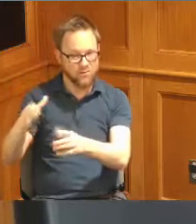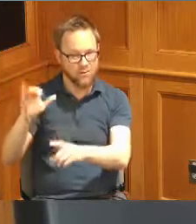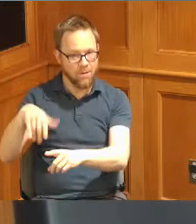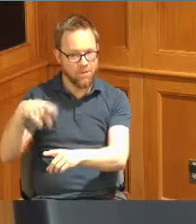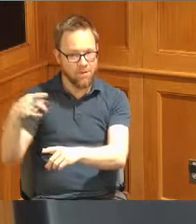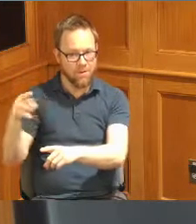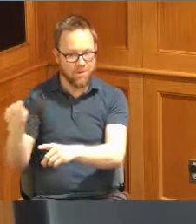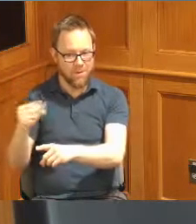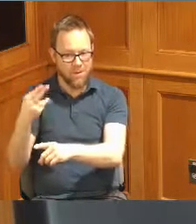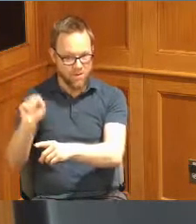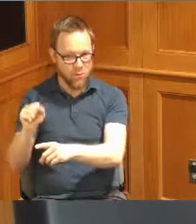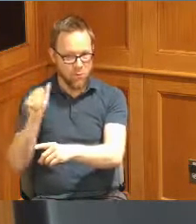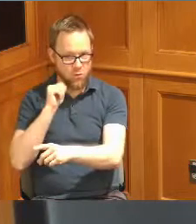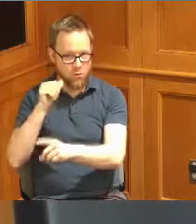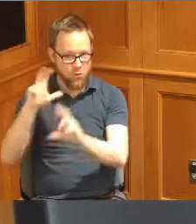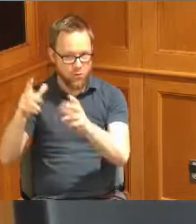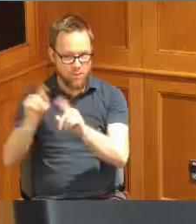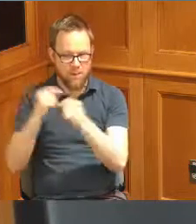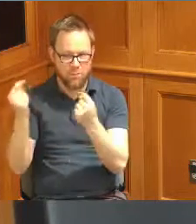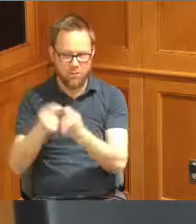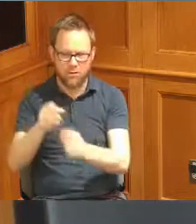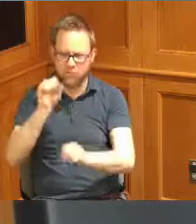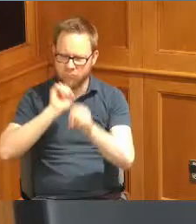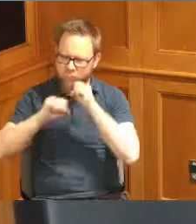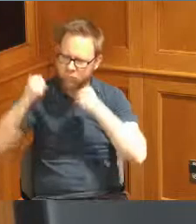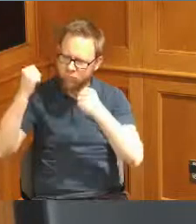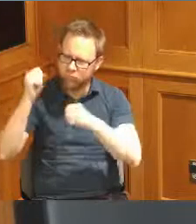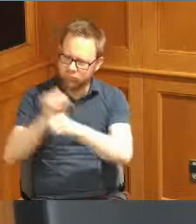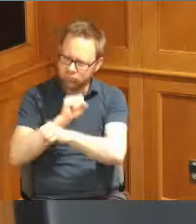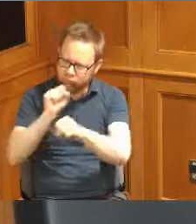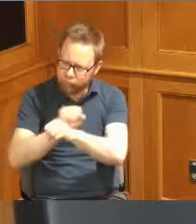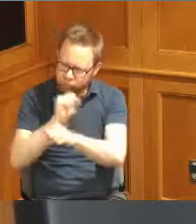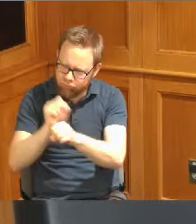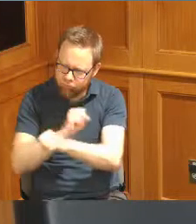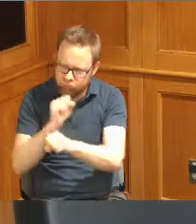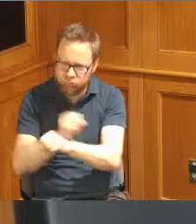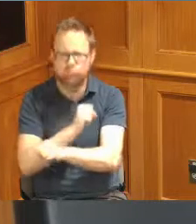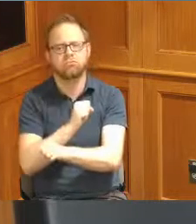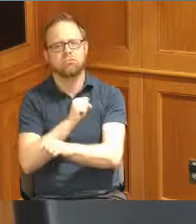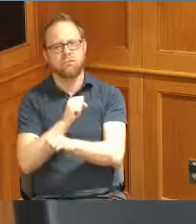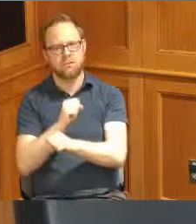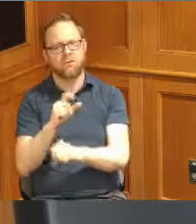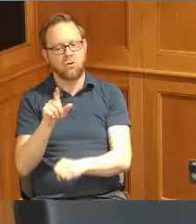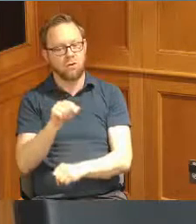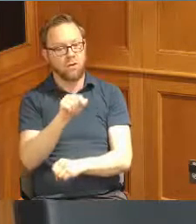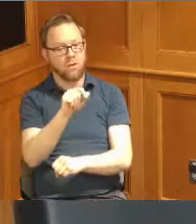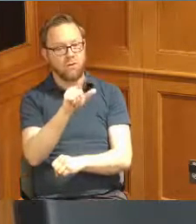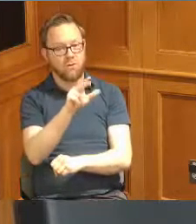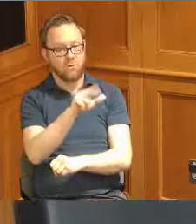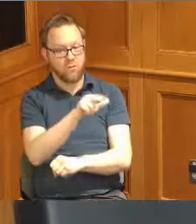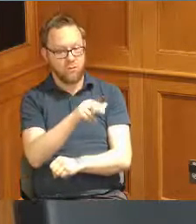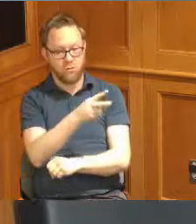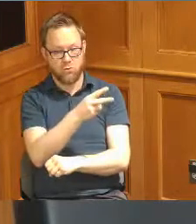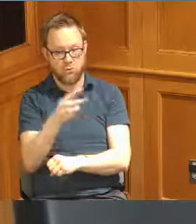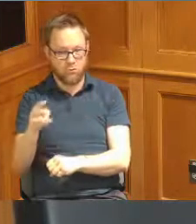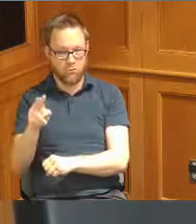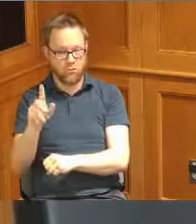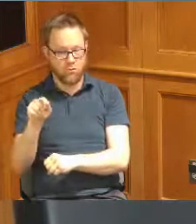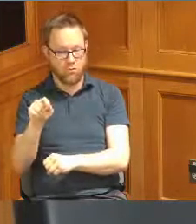girls basketball team fought hard to maintain a successful 20 22 2023 season to reach the division